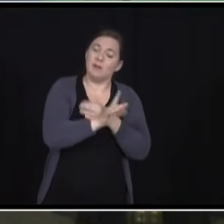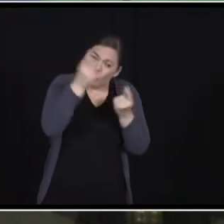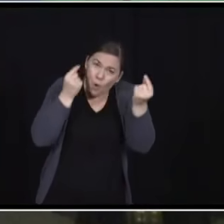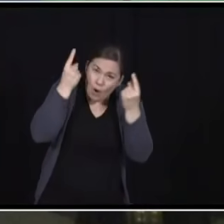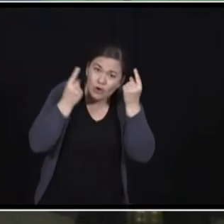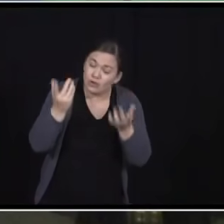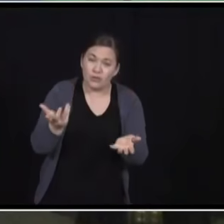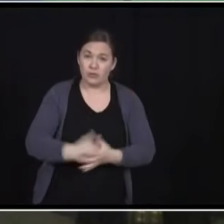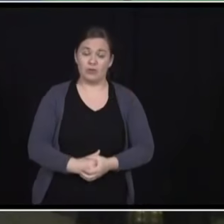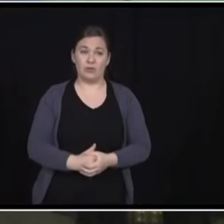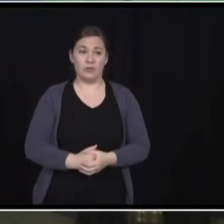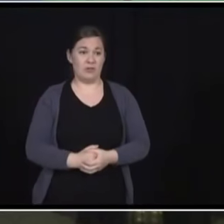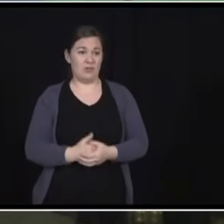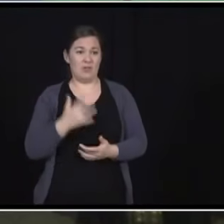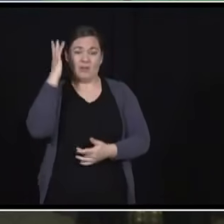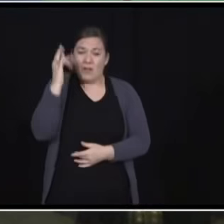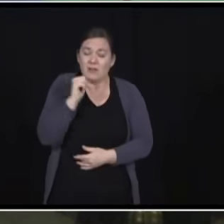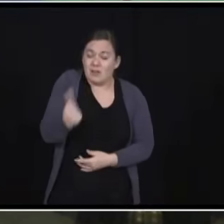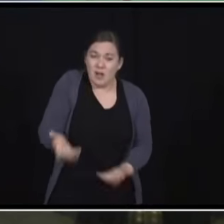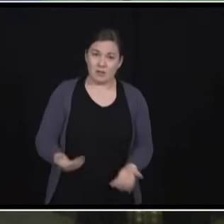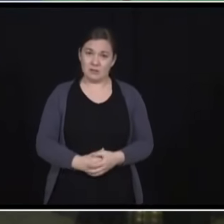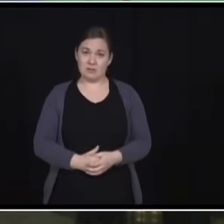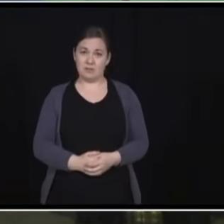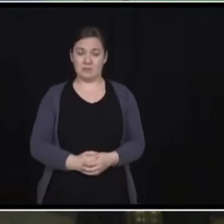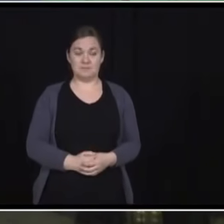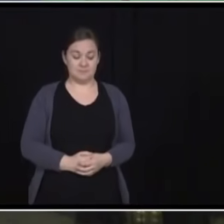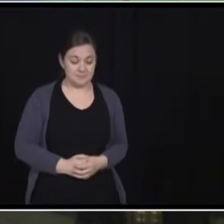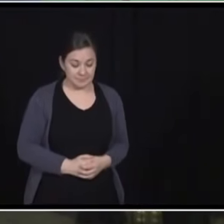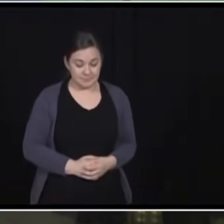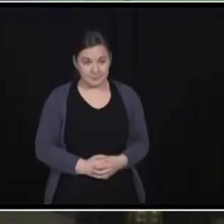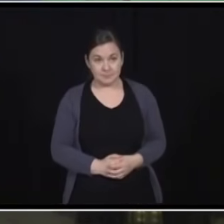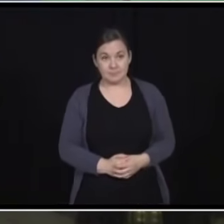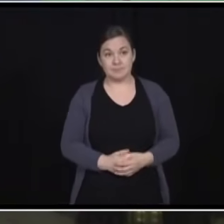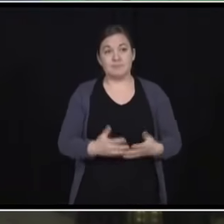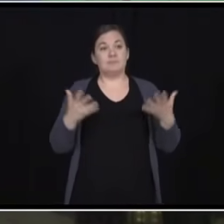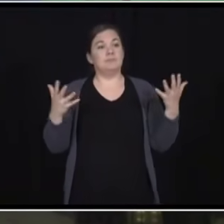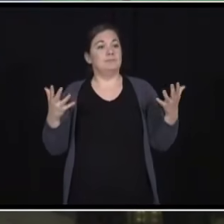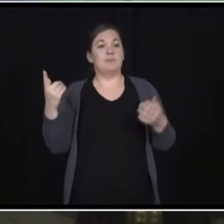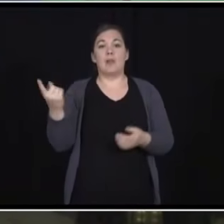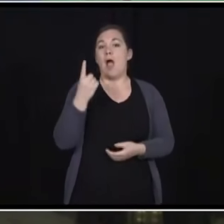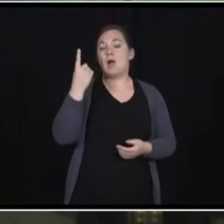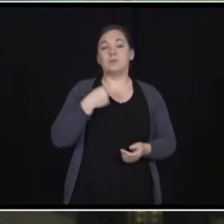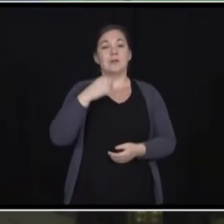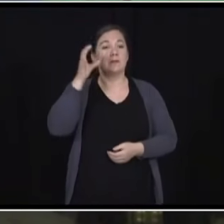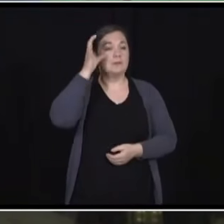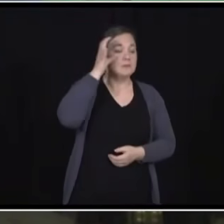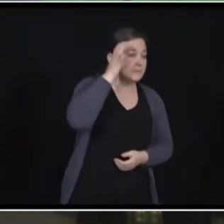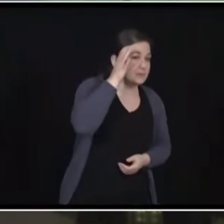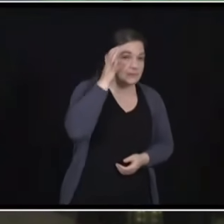So they are now asking for you to reverse this somewhat to allow appointment chopping or even limit customers.